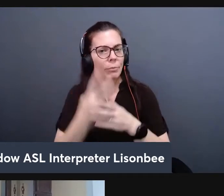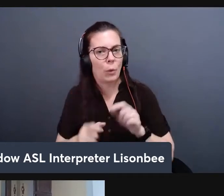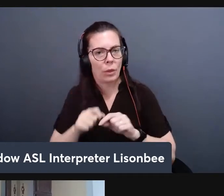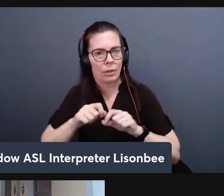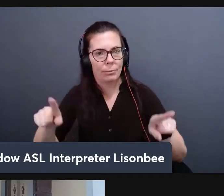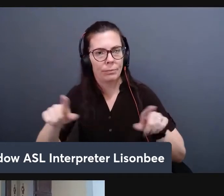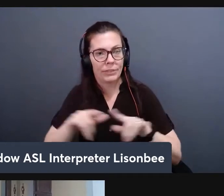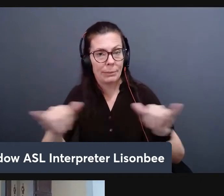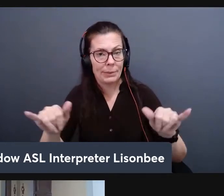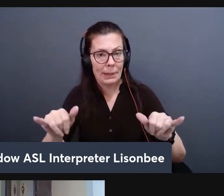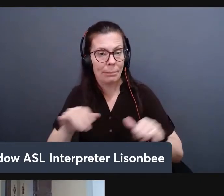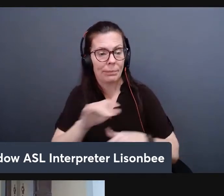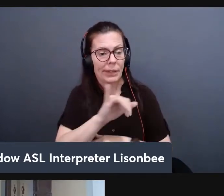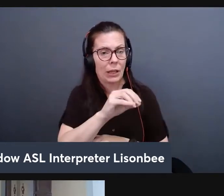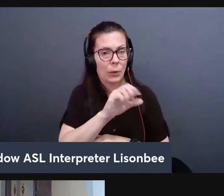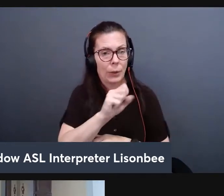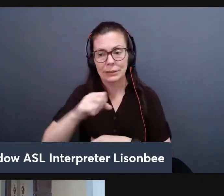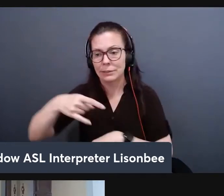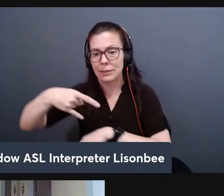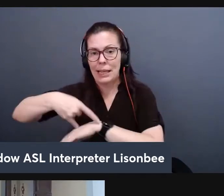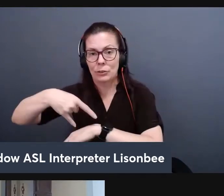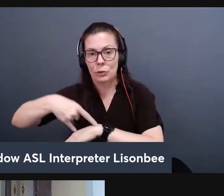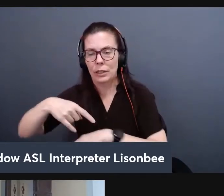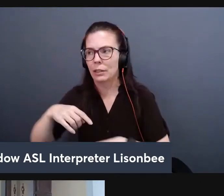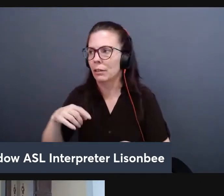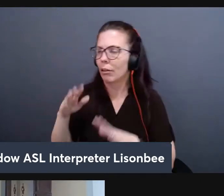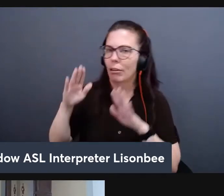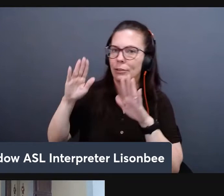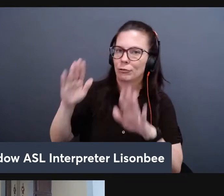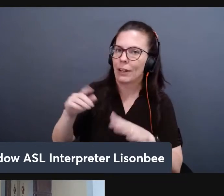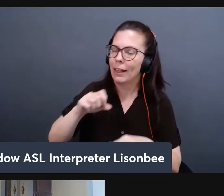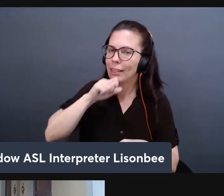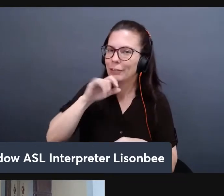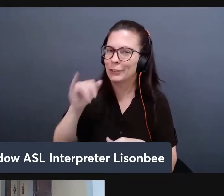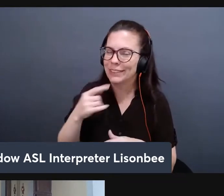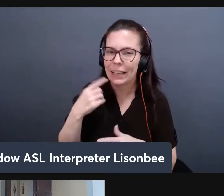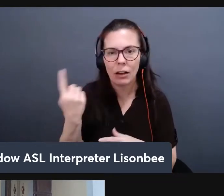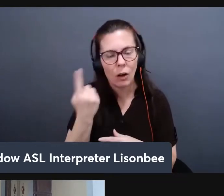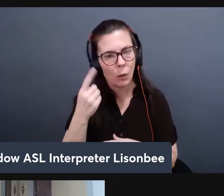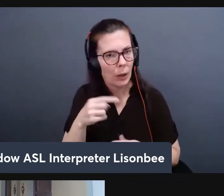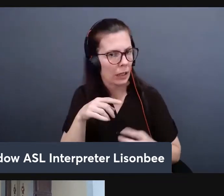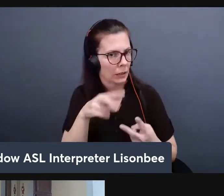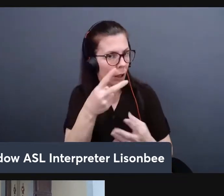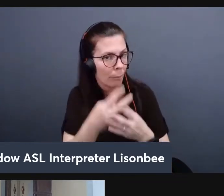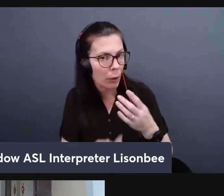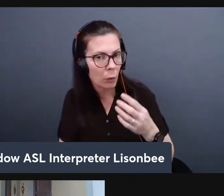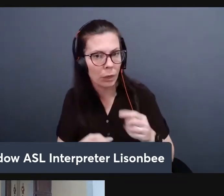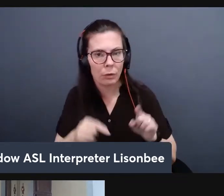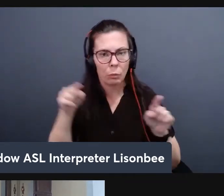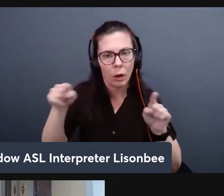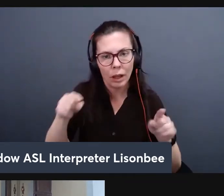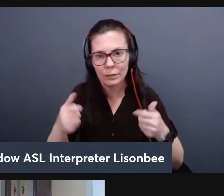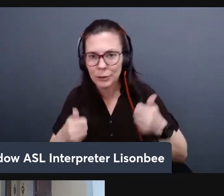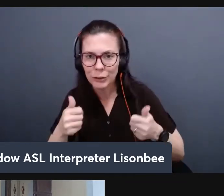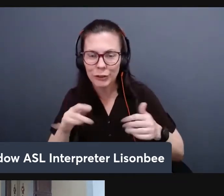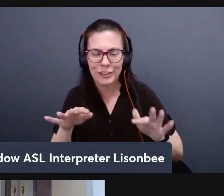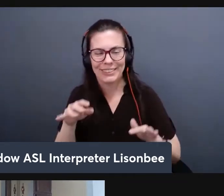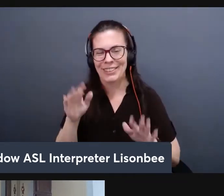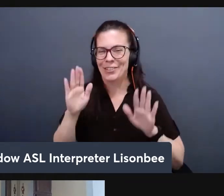No, that's great. And I love that you called that out. It's always the question. Is it gonna work for both, or just one? So great that it was built for that.